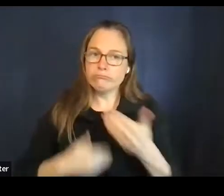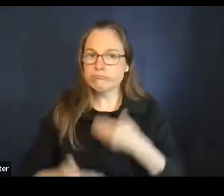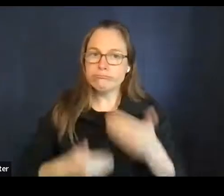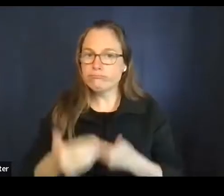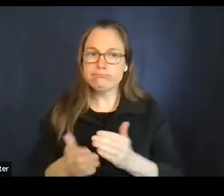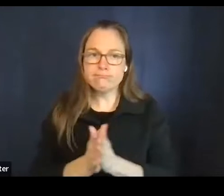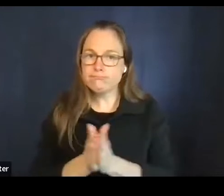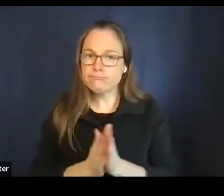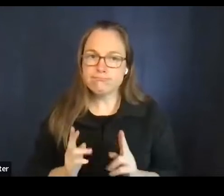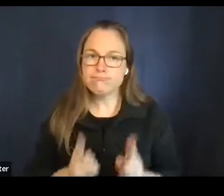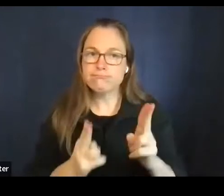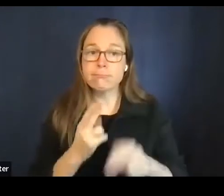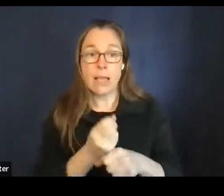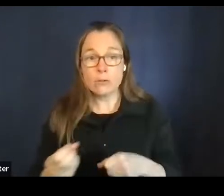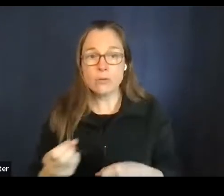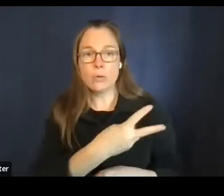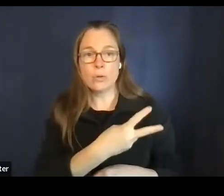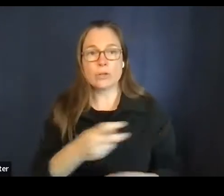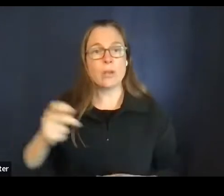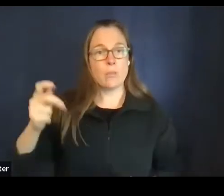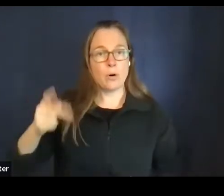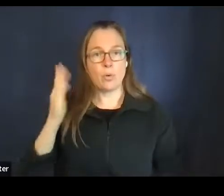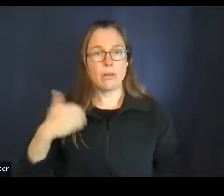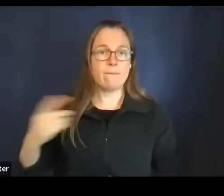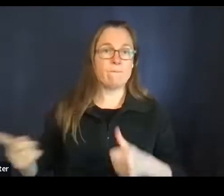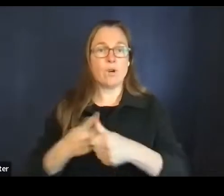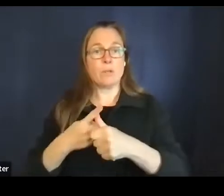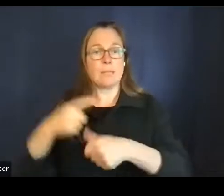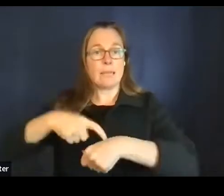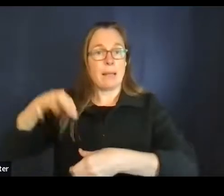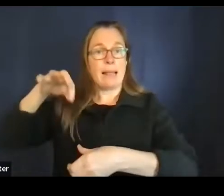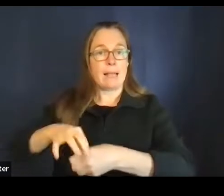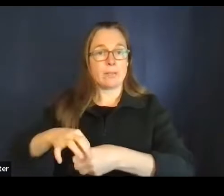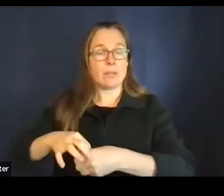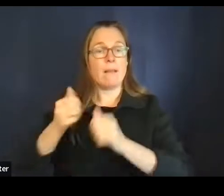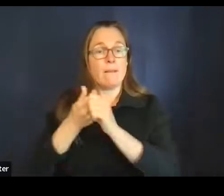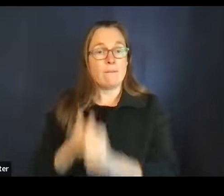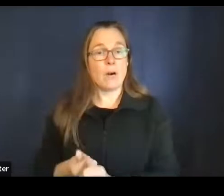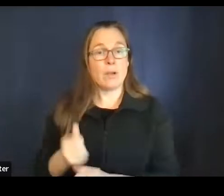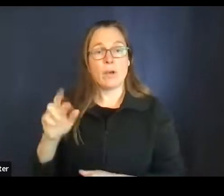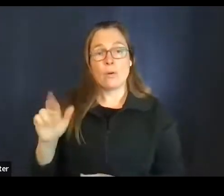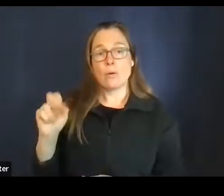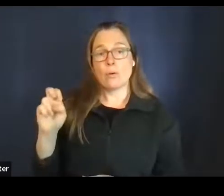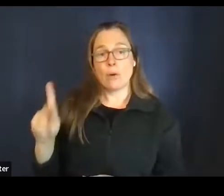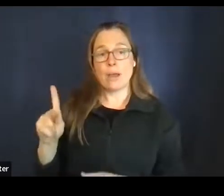Two years from now, Portland will hold its first election using ranked choice voting and geographic districts.